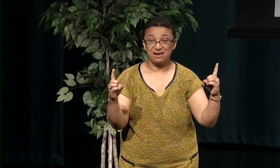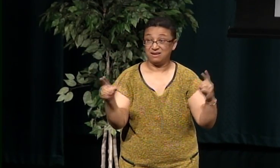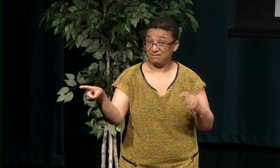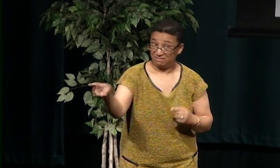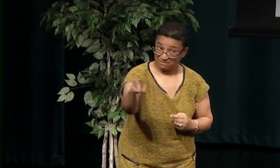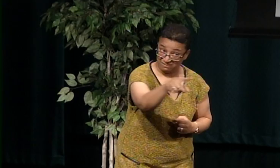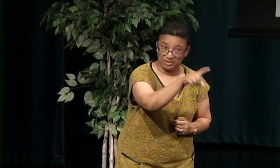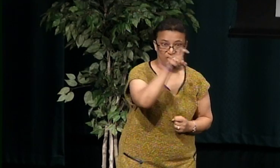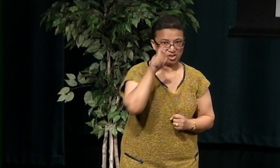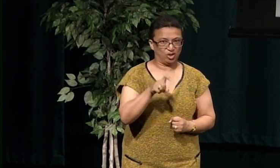You all have access to education